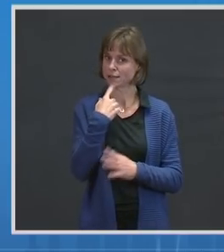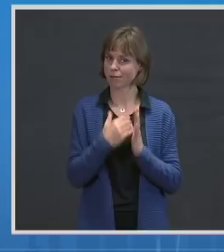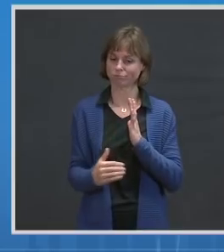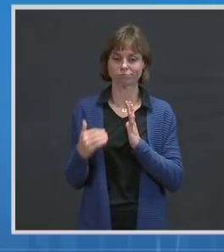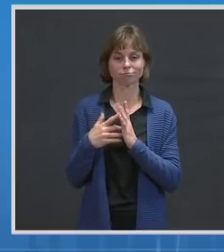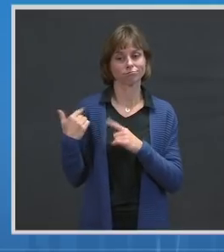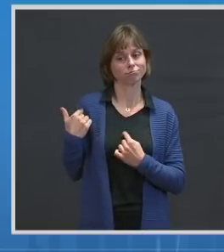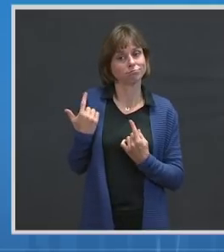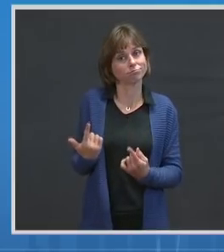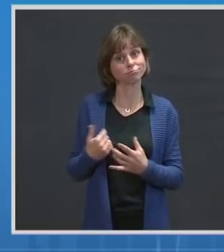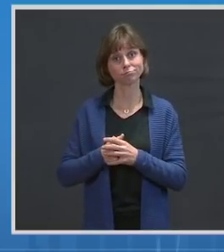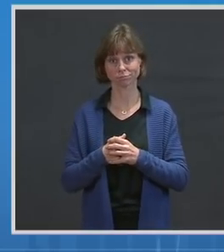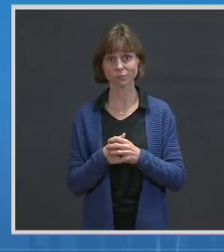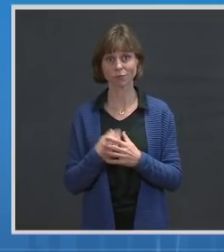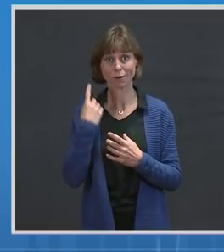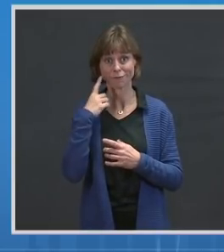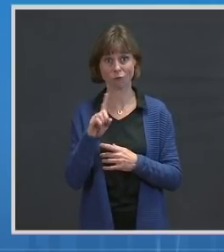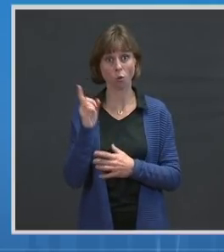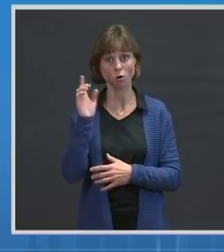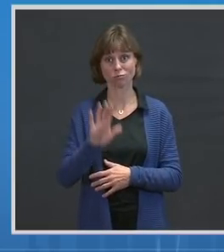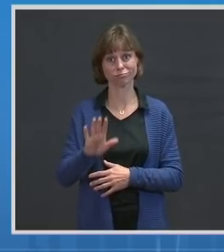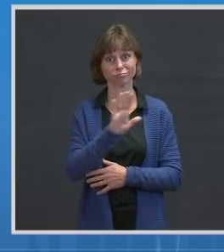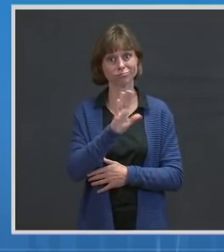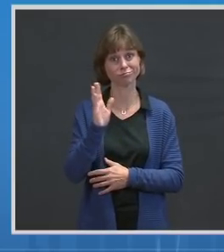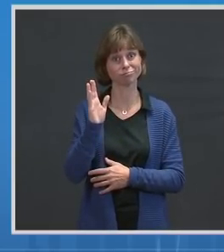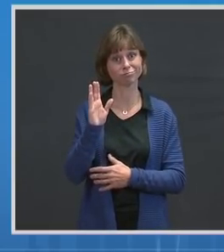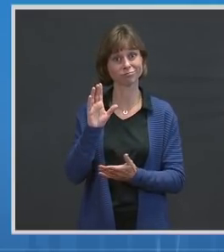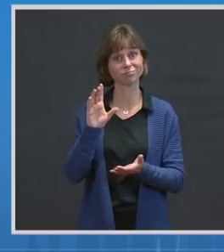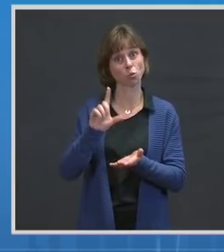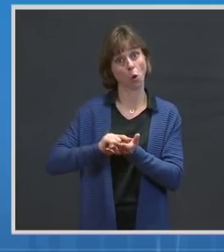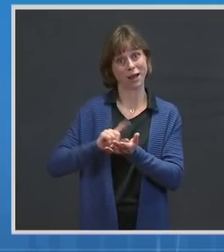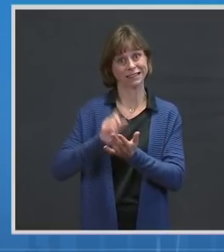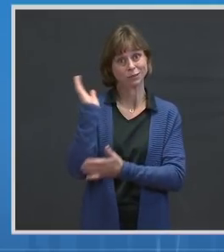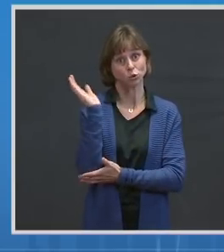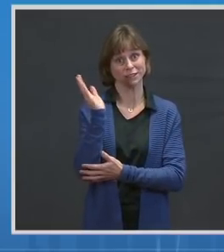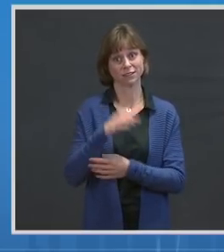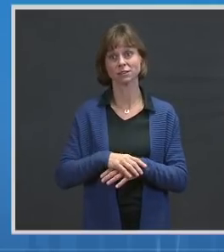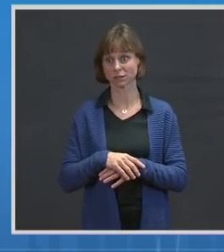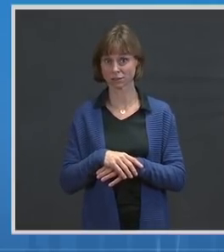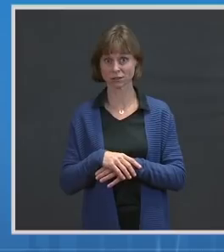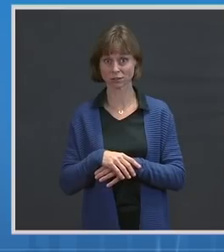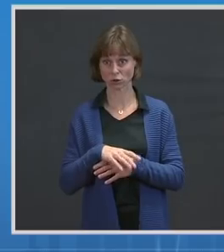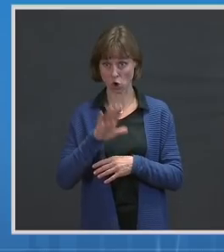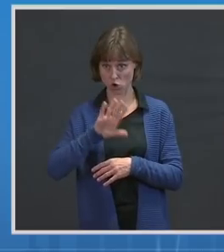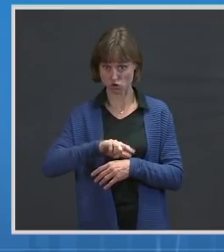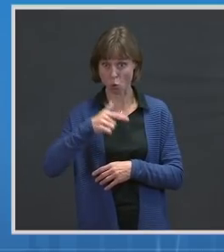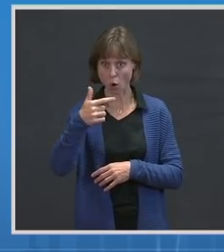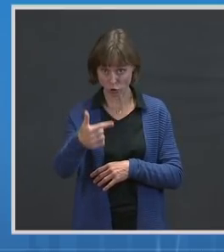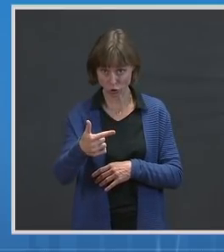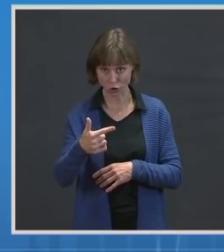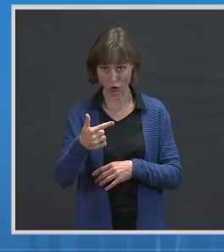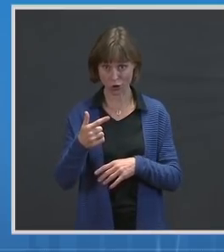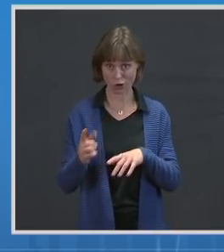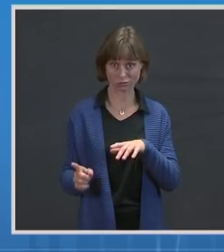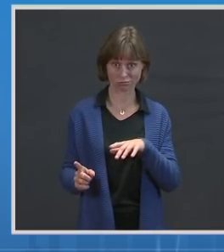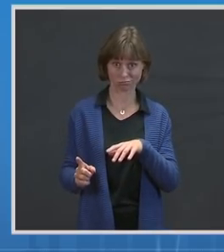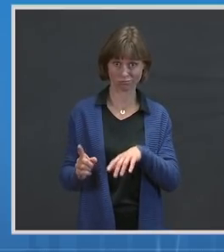that we had these press briefings, and that is: When your turn to get vaccinated comes up, get vaccinated.